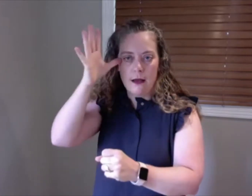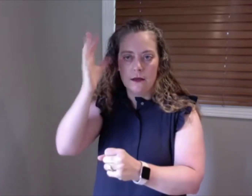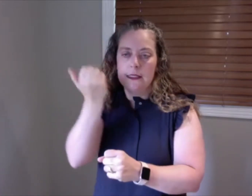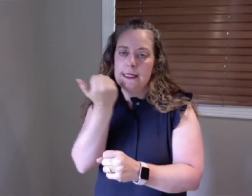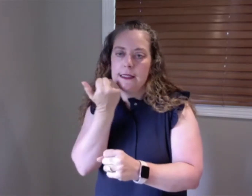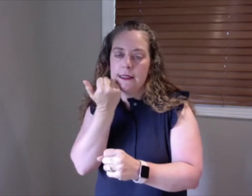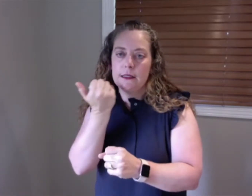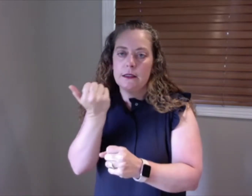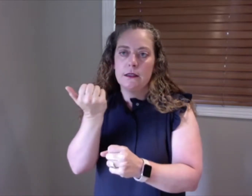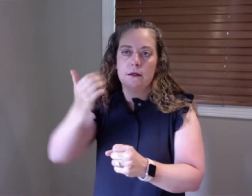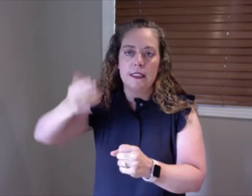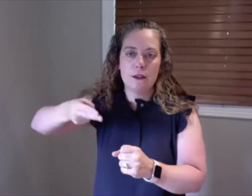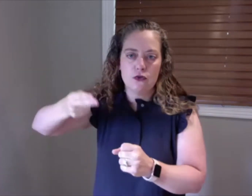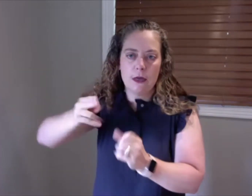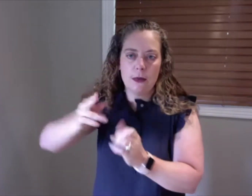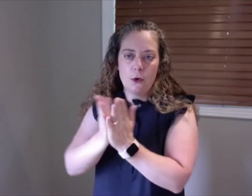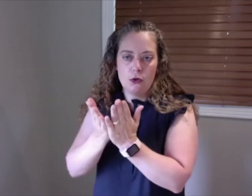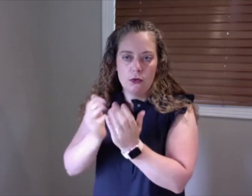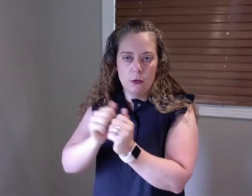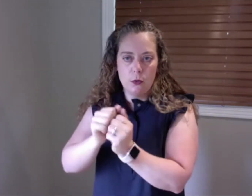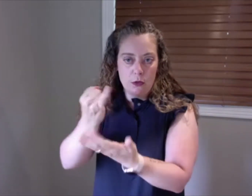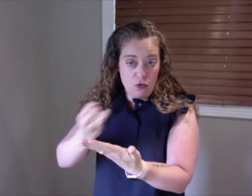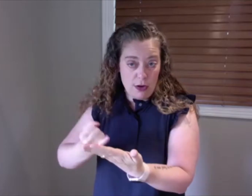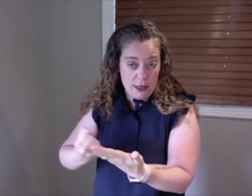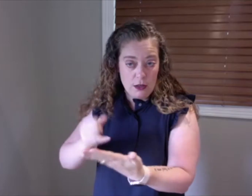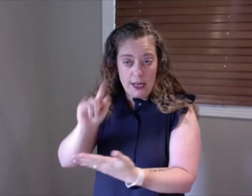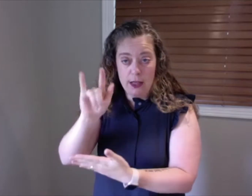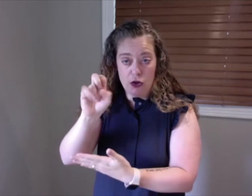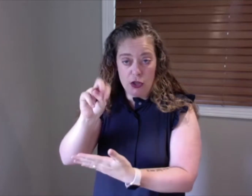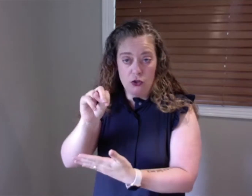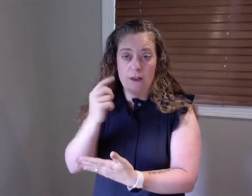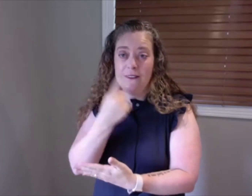because I had always been fascinated by my dad's dental history books with